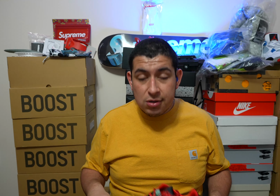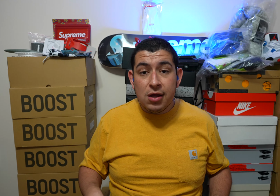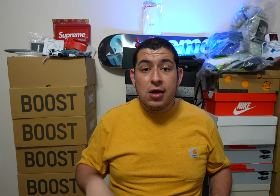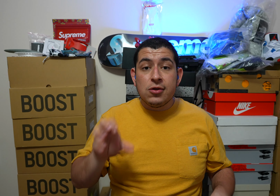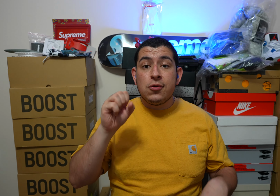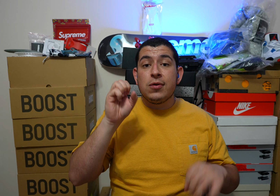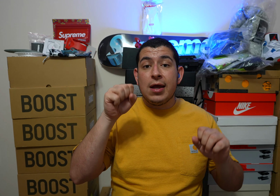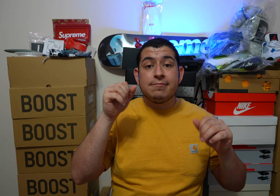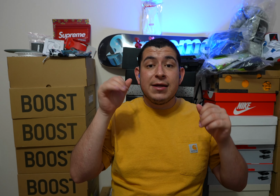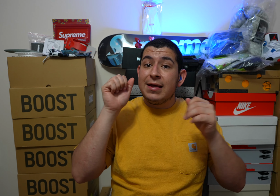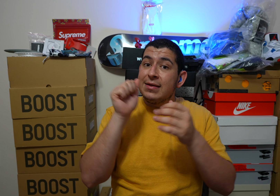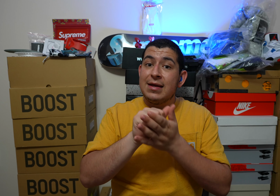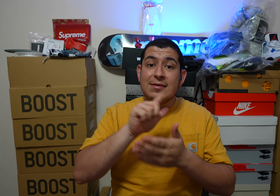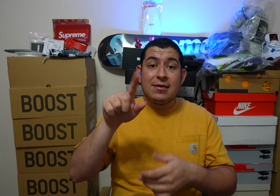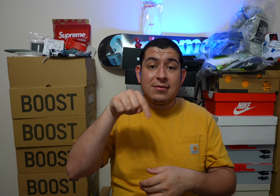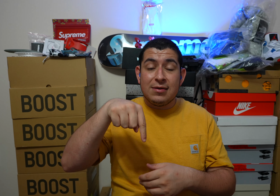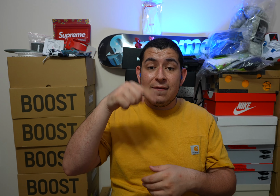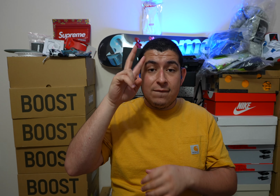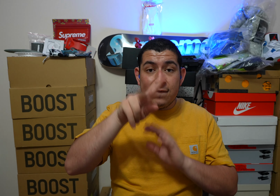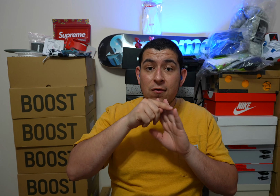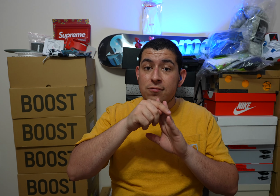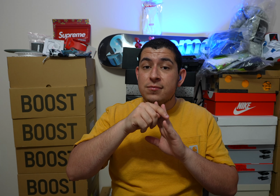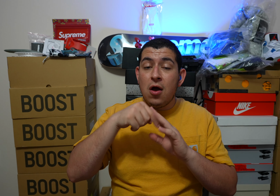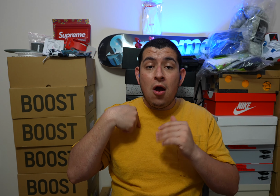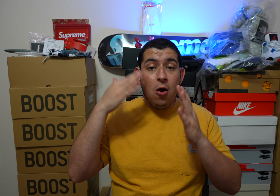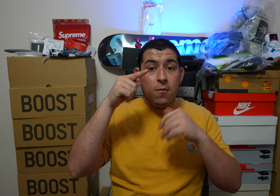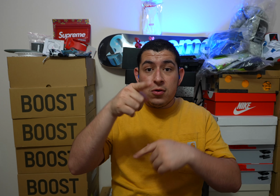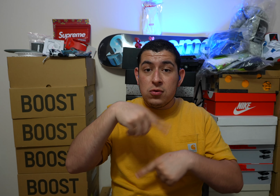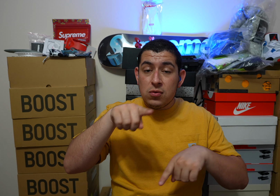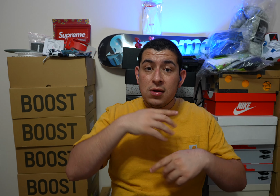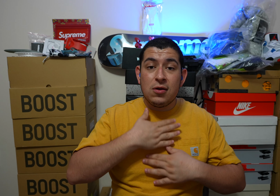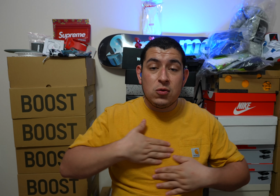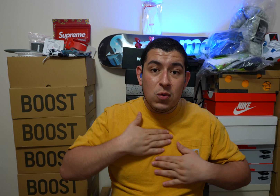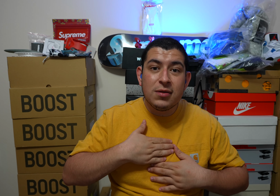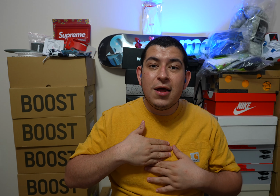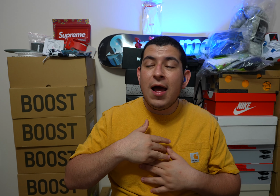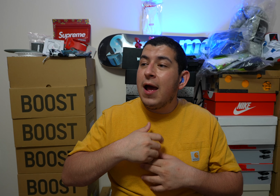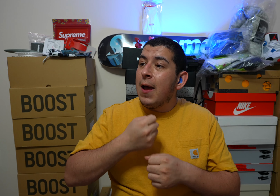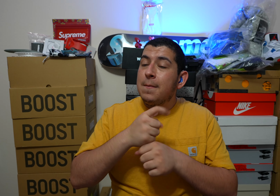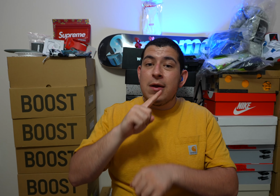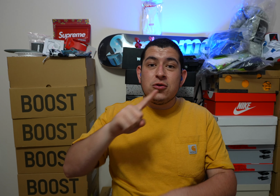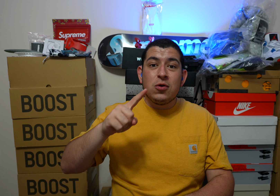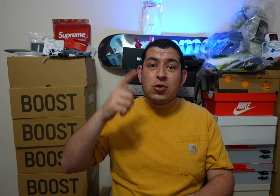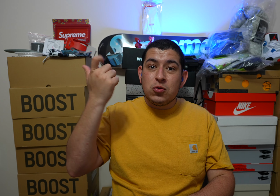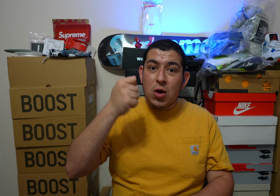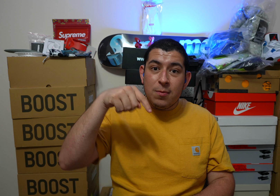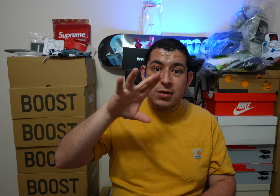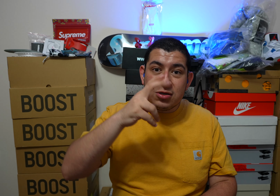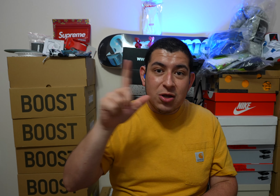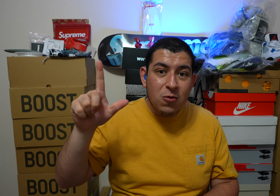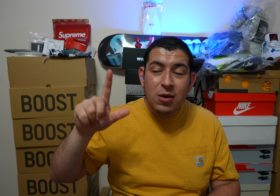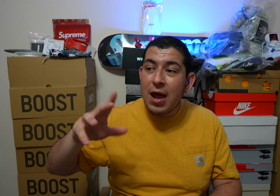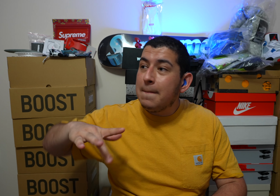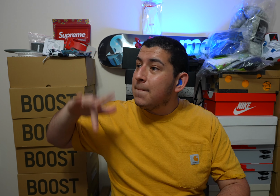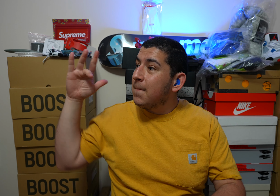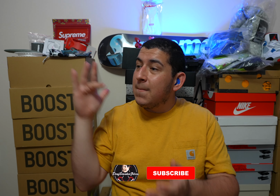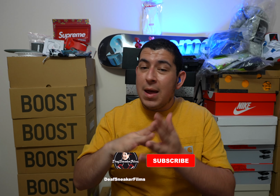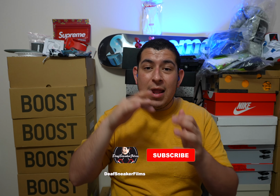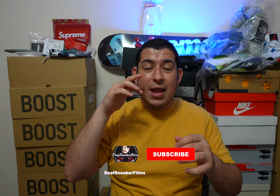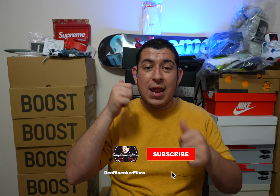That is it for the video. I hope you guys enjoyed this video! Make sure to subscribe to this channel, and SMASH A LIKE BUTTON!